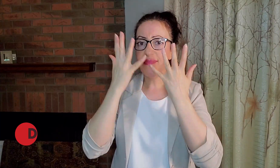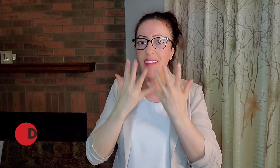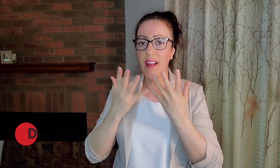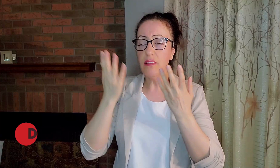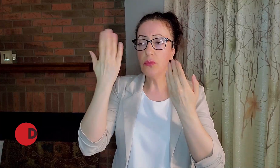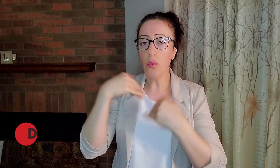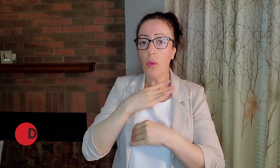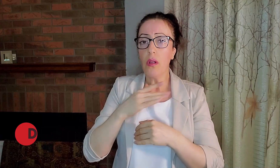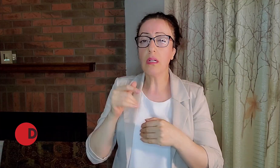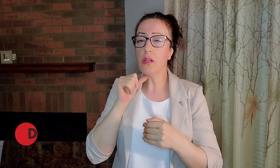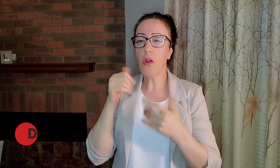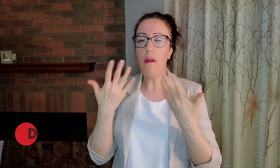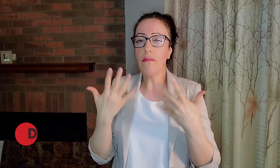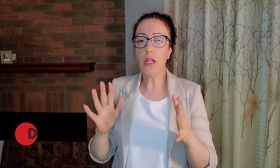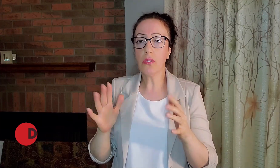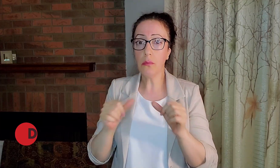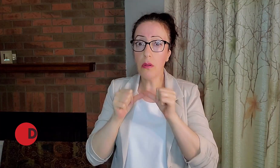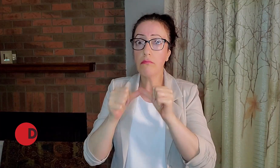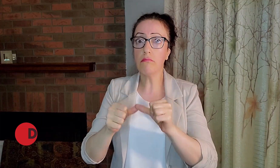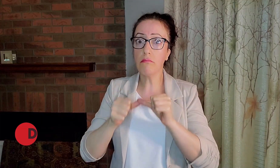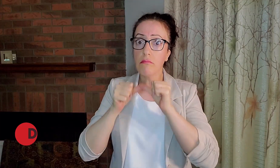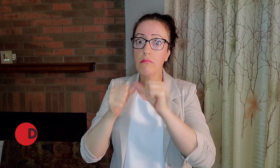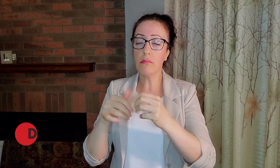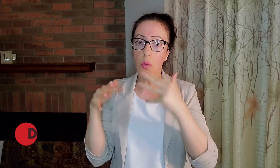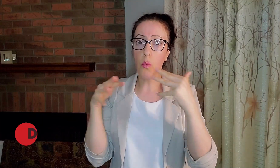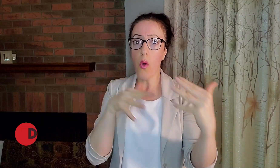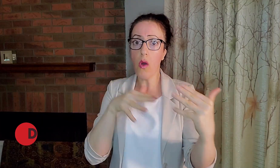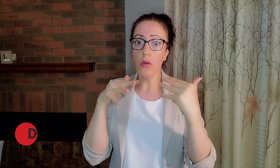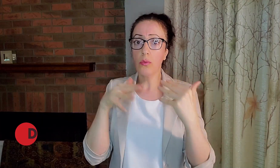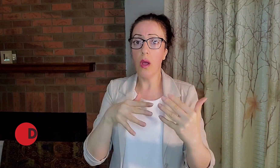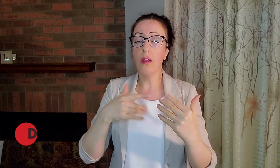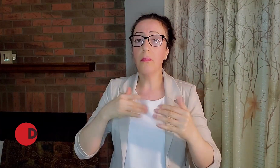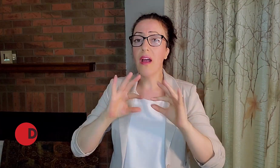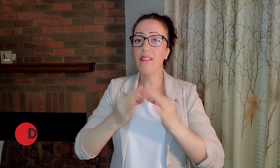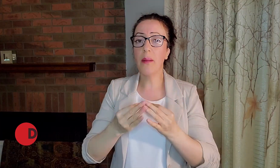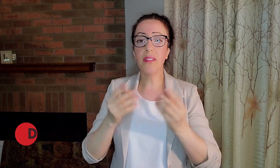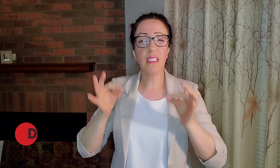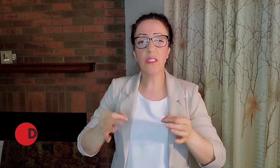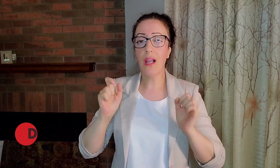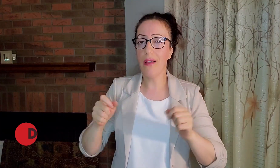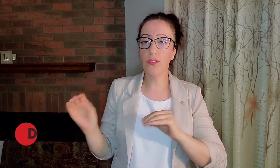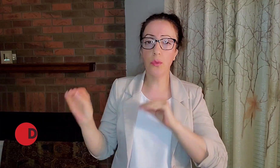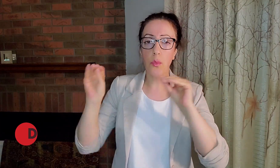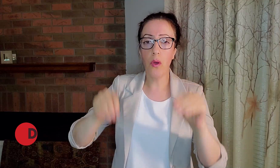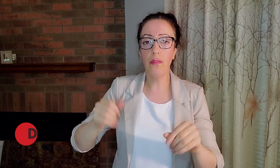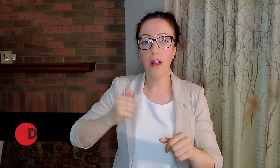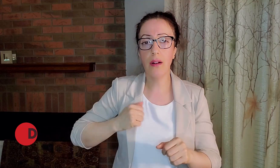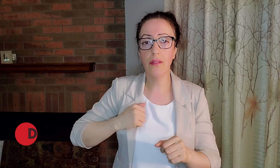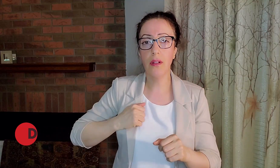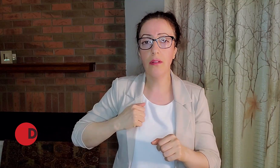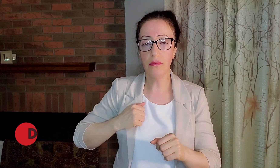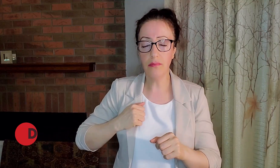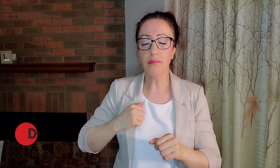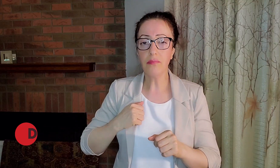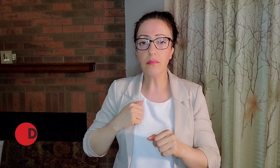the war is still continuing. My family decided we had to move to Canada, not